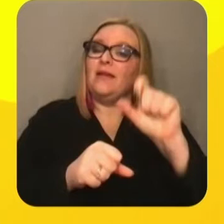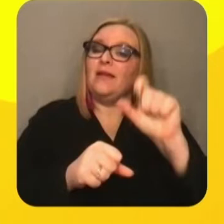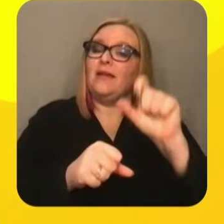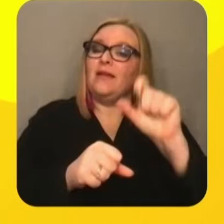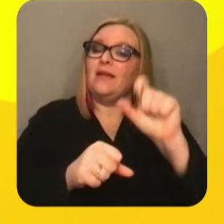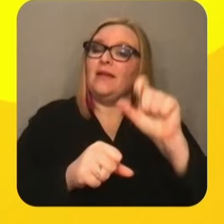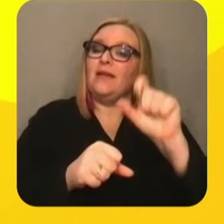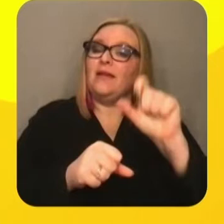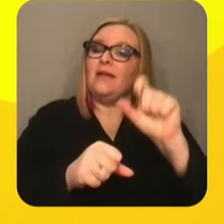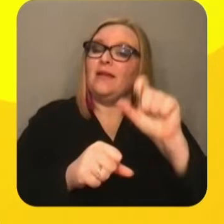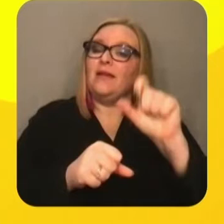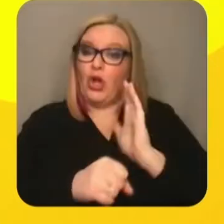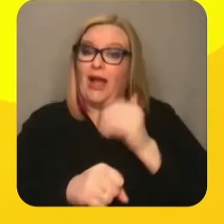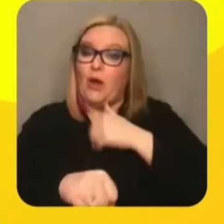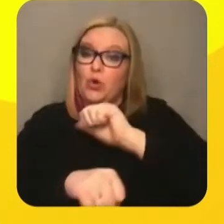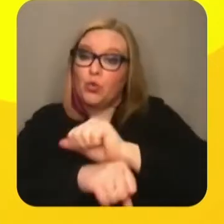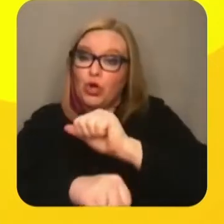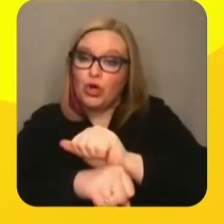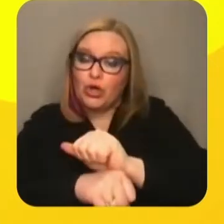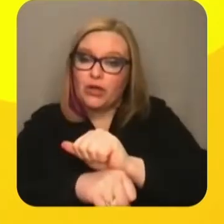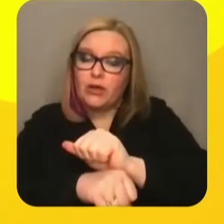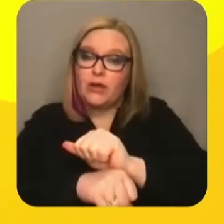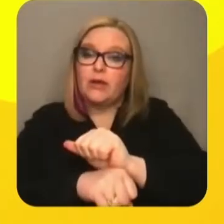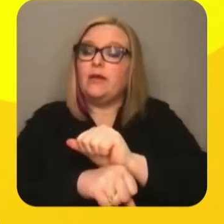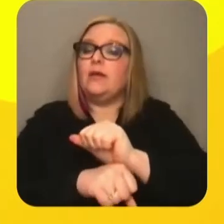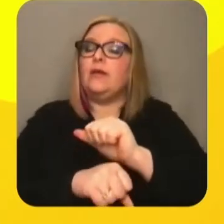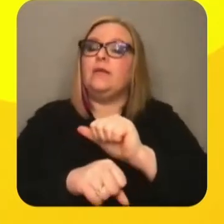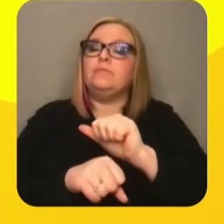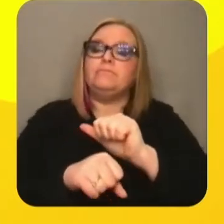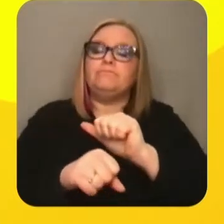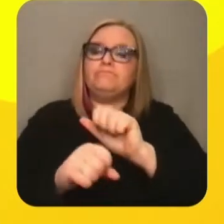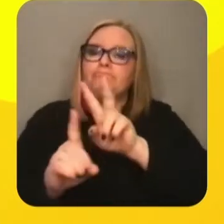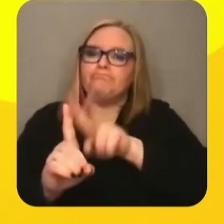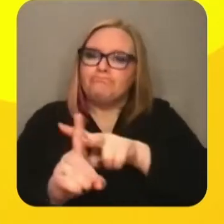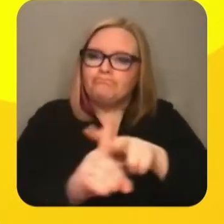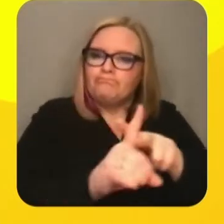we're doing is woven not only to every aspect of the employee lifecycle,